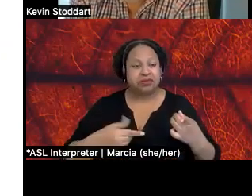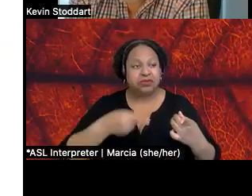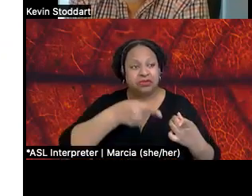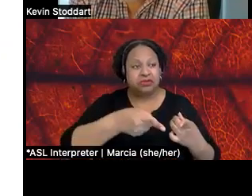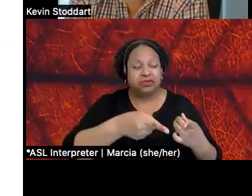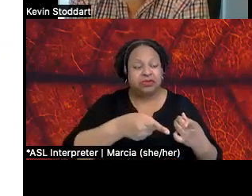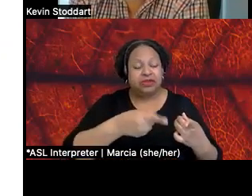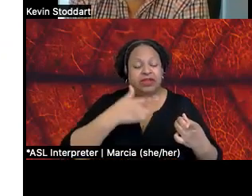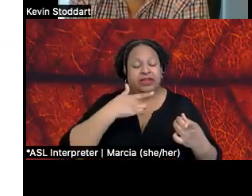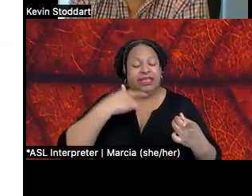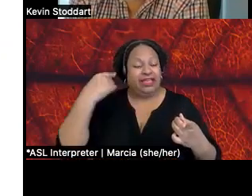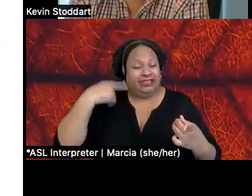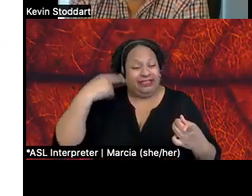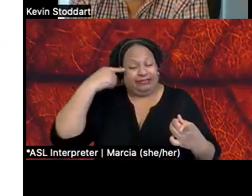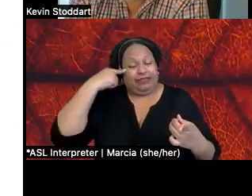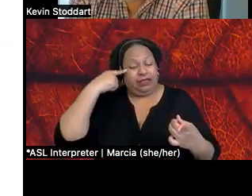Sensory processing differences.